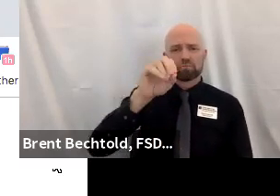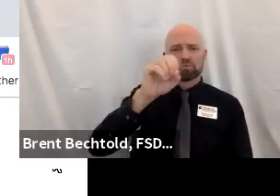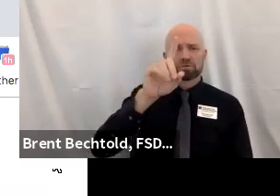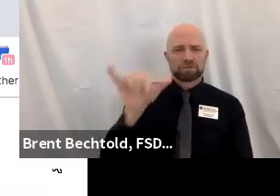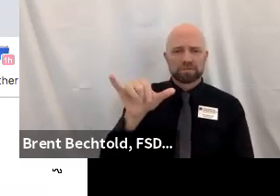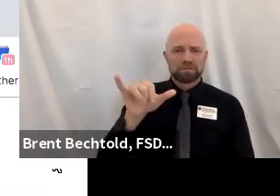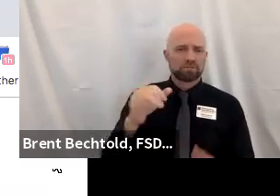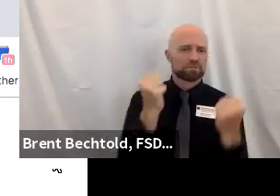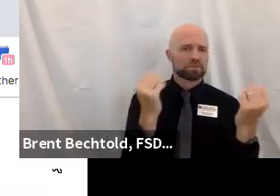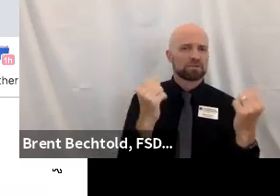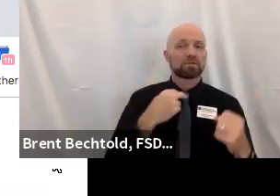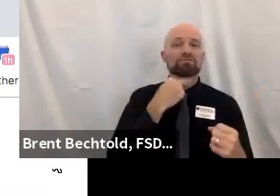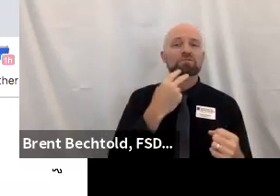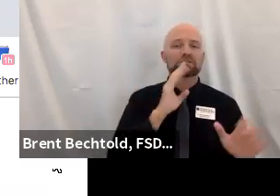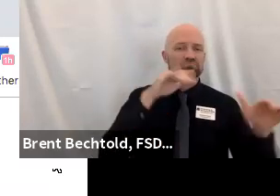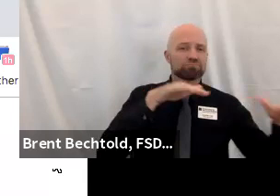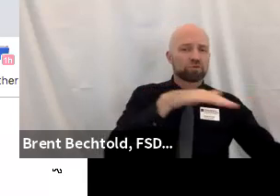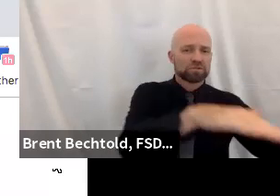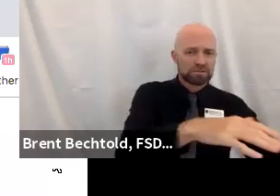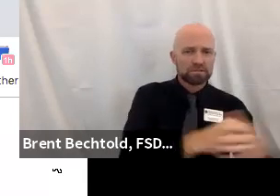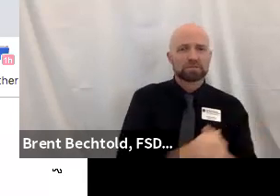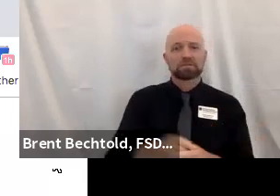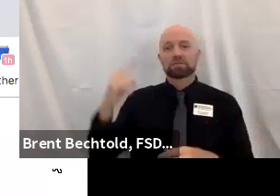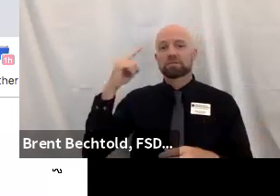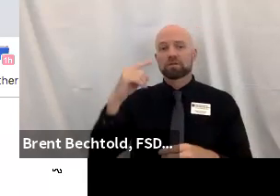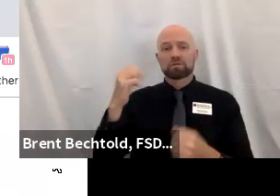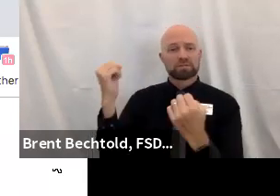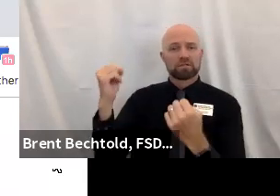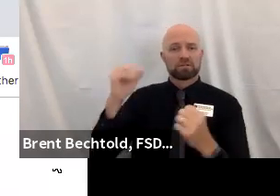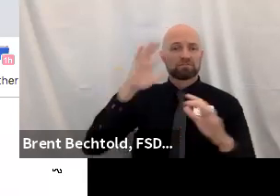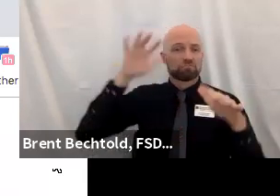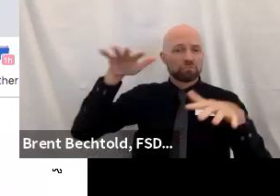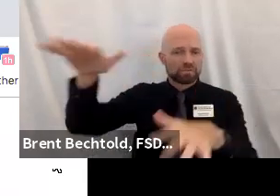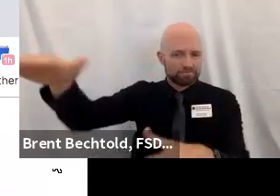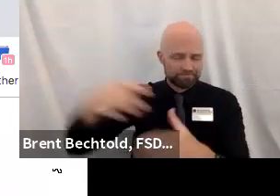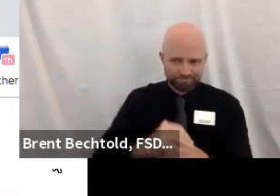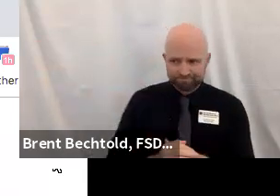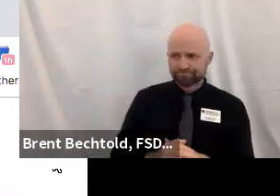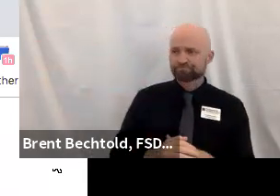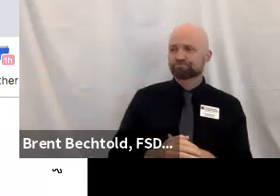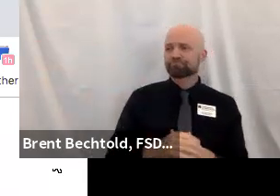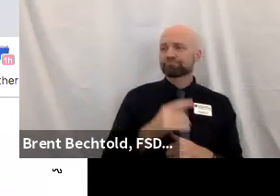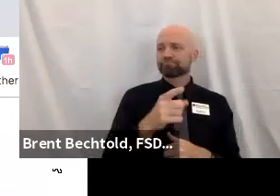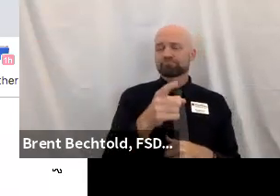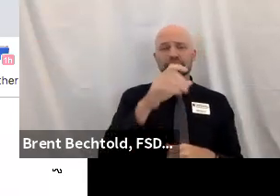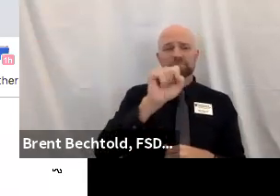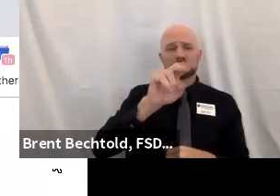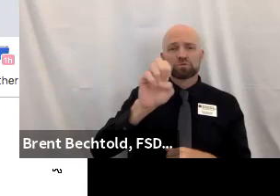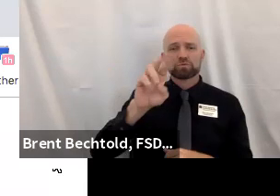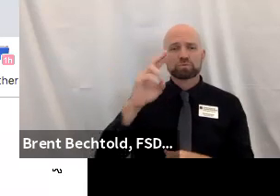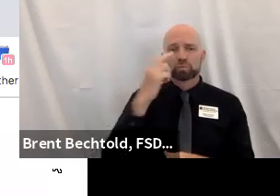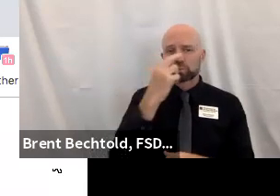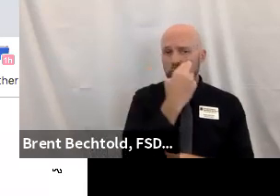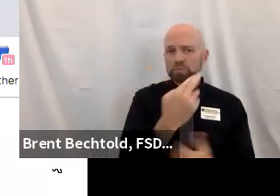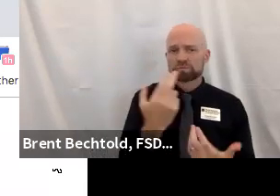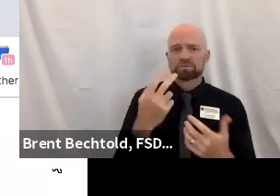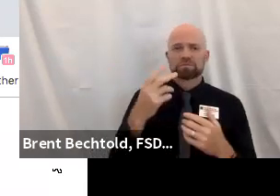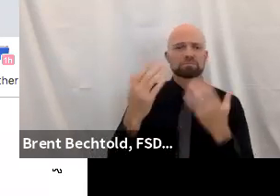and prosody, which is expressiveness in reading.